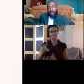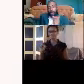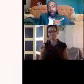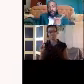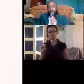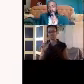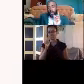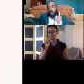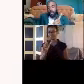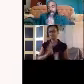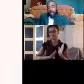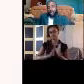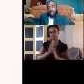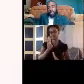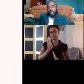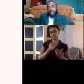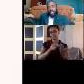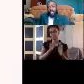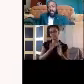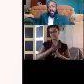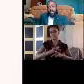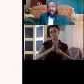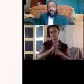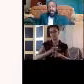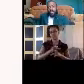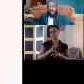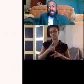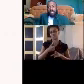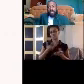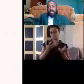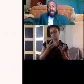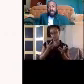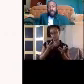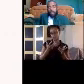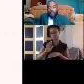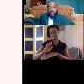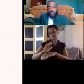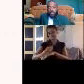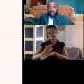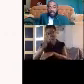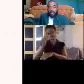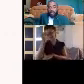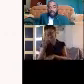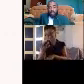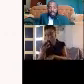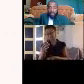I will, there's a caveat to this, which is, if the BIPOC person wants to quit, because